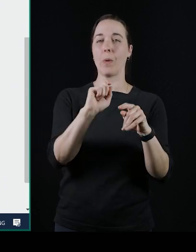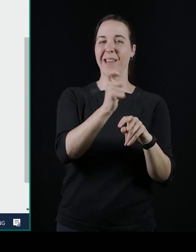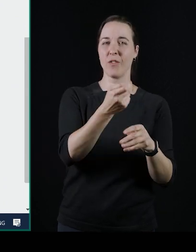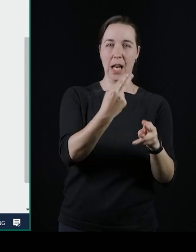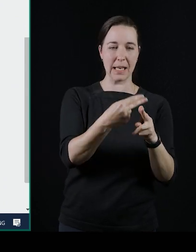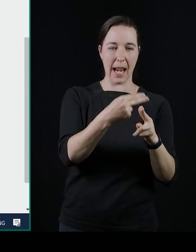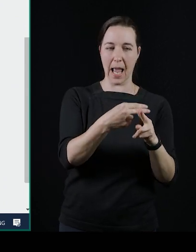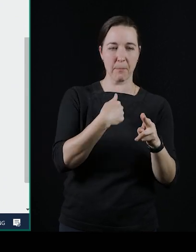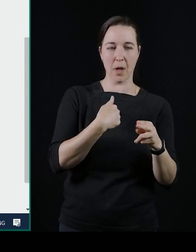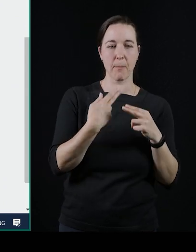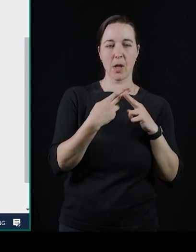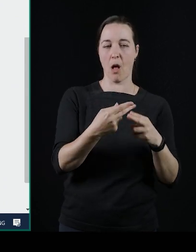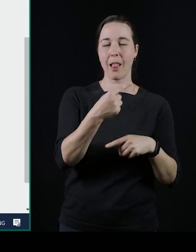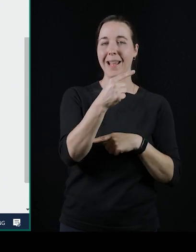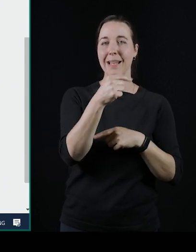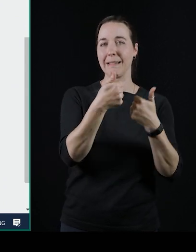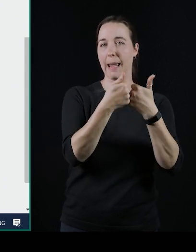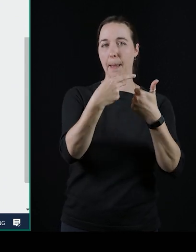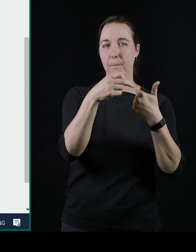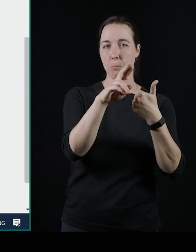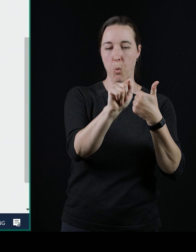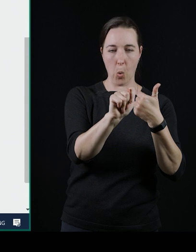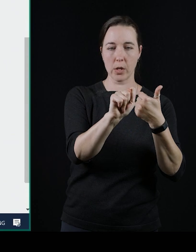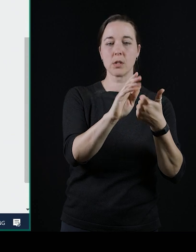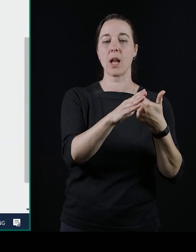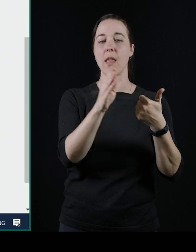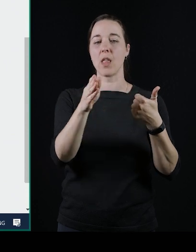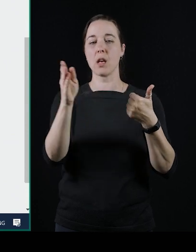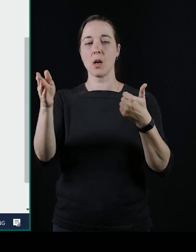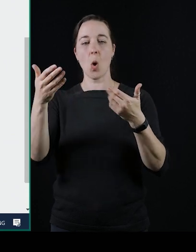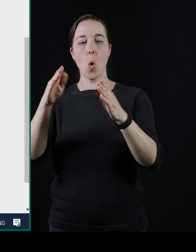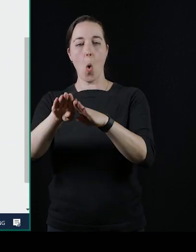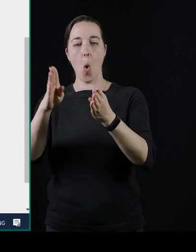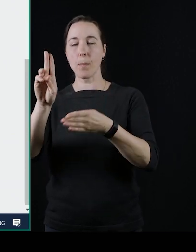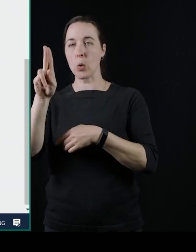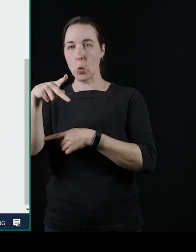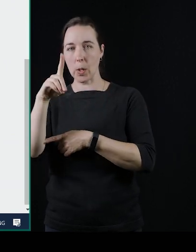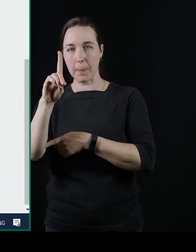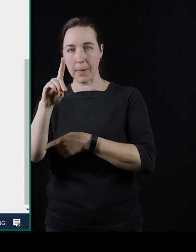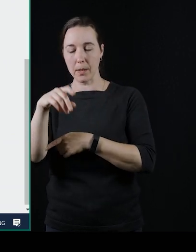Here we have to give a name. I'm going to just call it game port. Open and use the UDP.